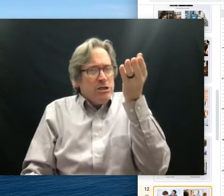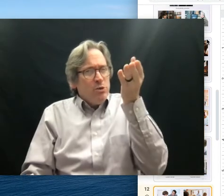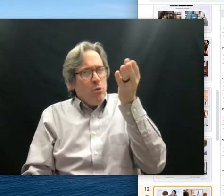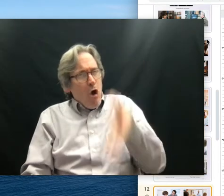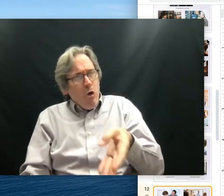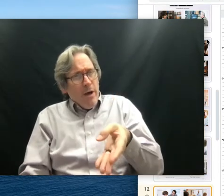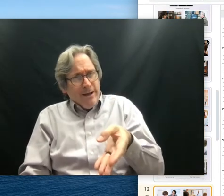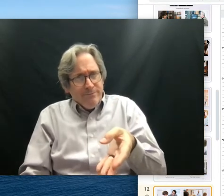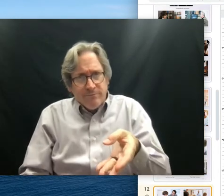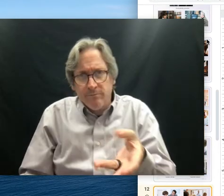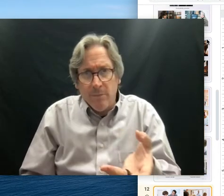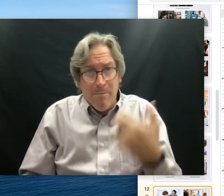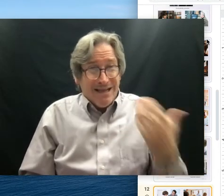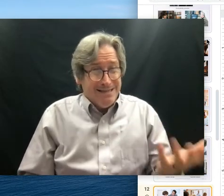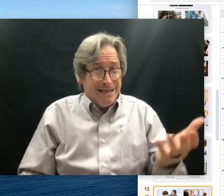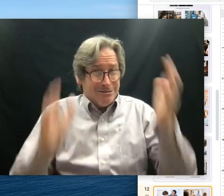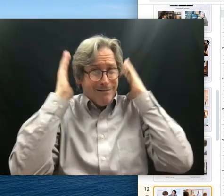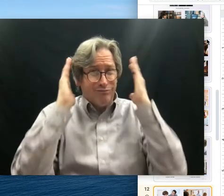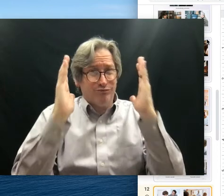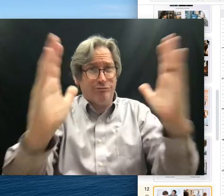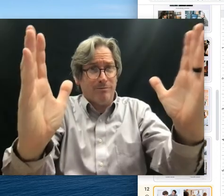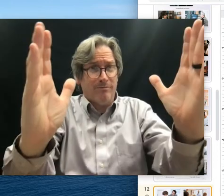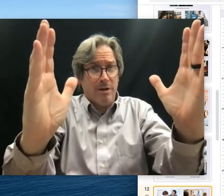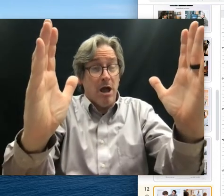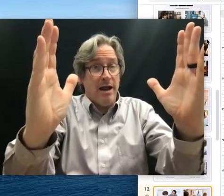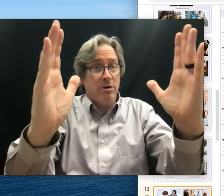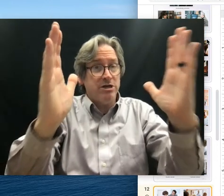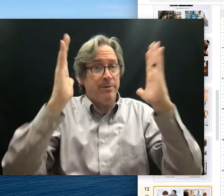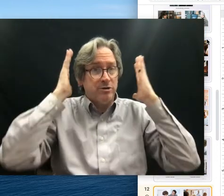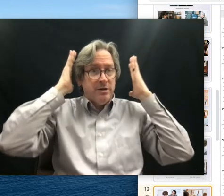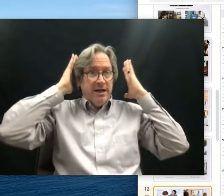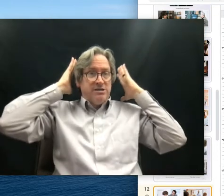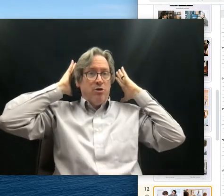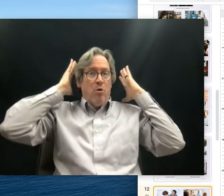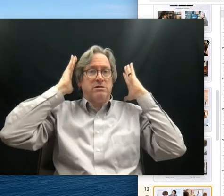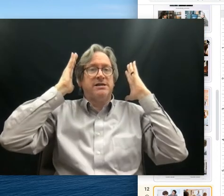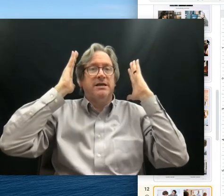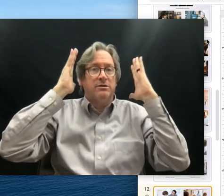so hallway makes sense right and i want you a picture that it's the walls on either side